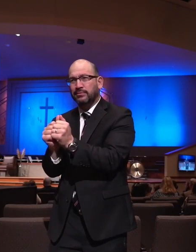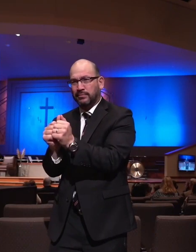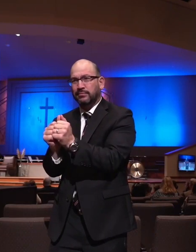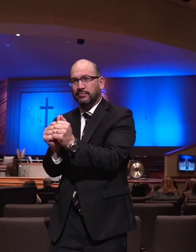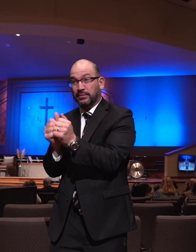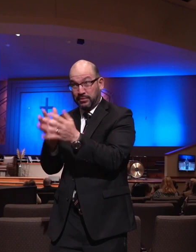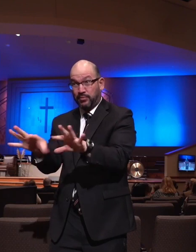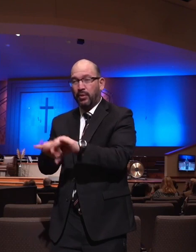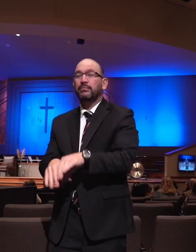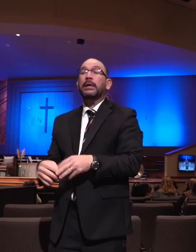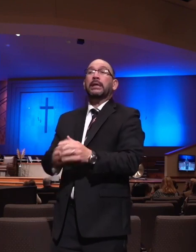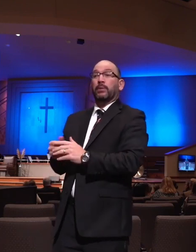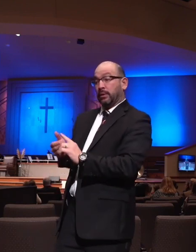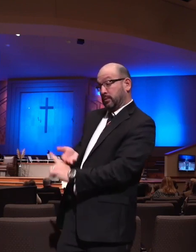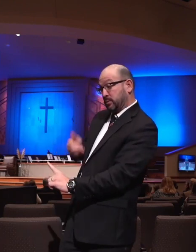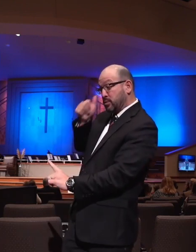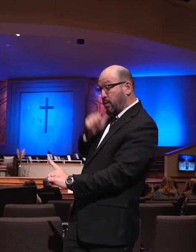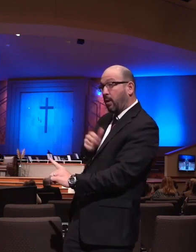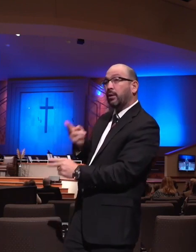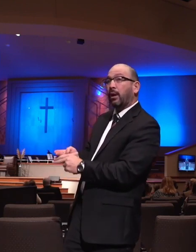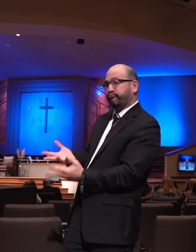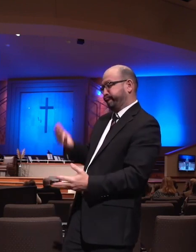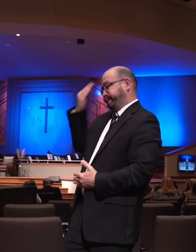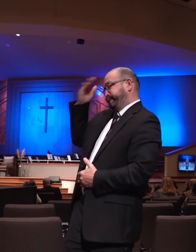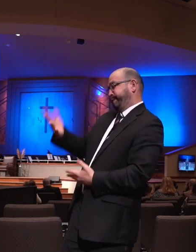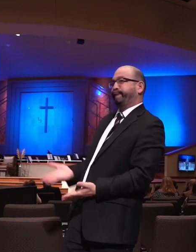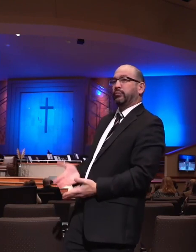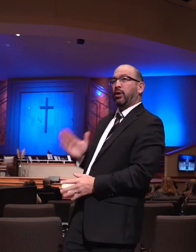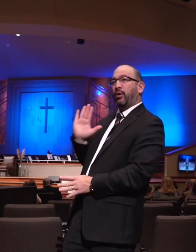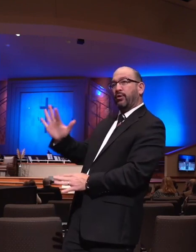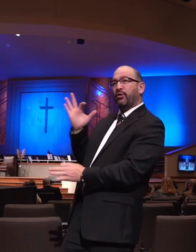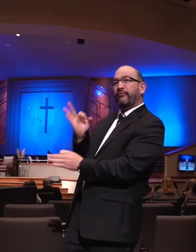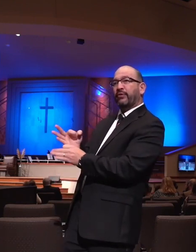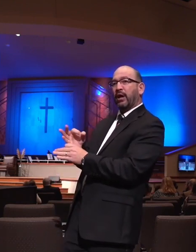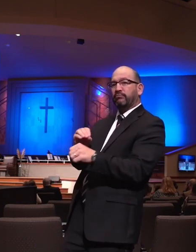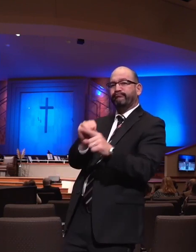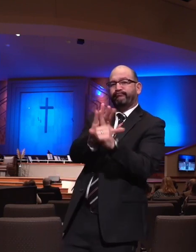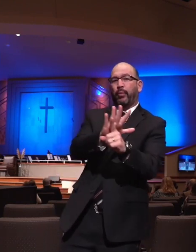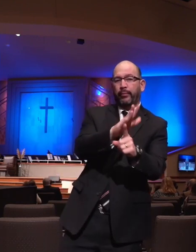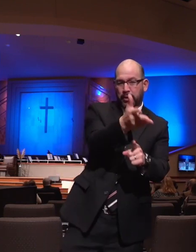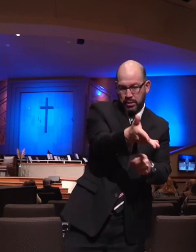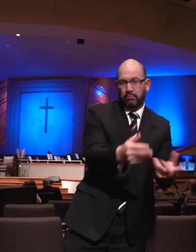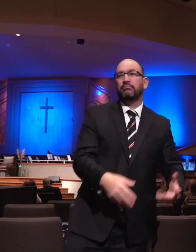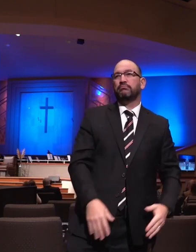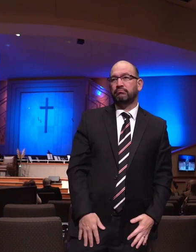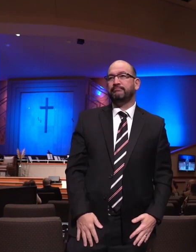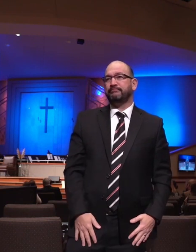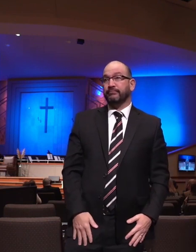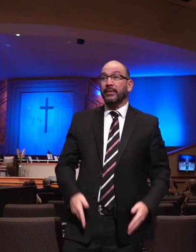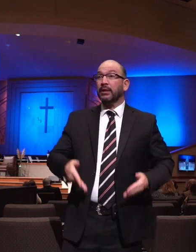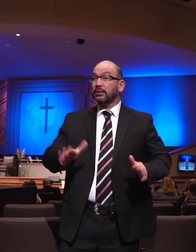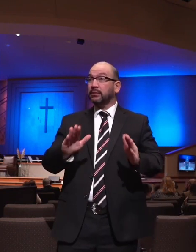telling you it's her faith that made the difference so let's look real quickly at